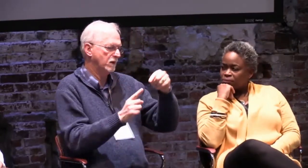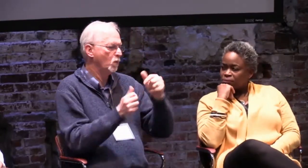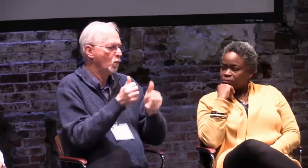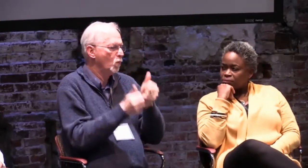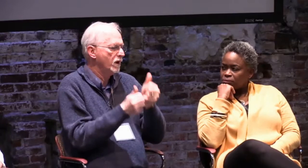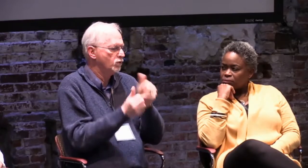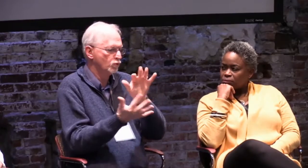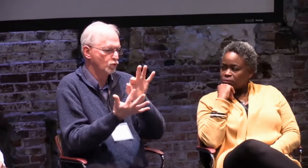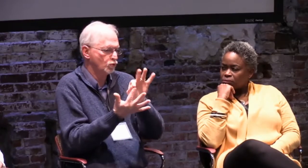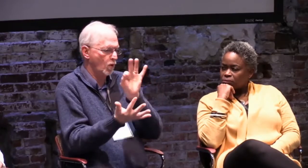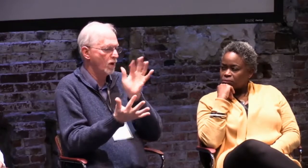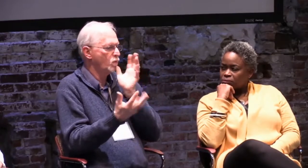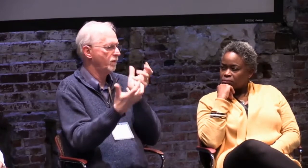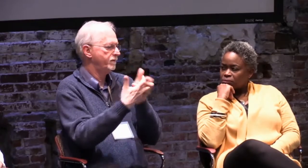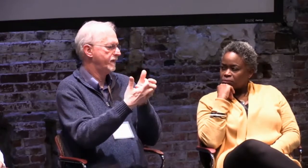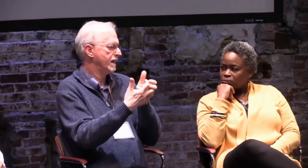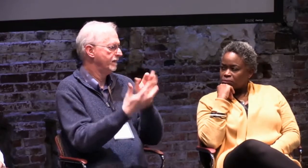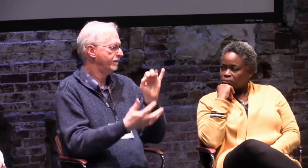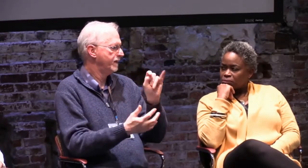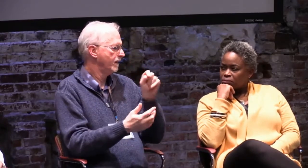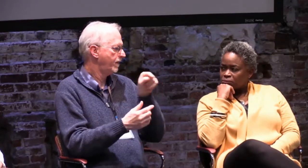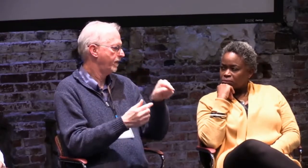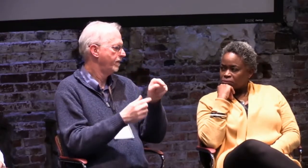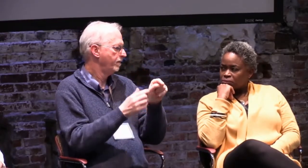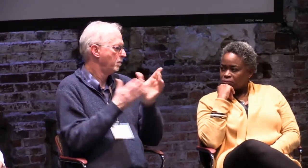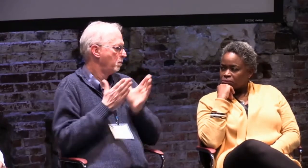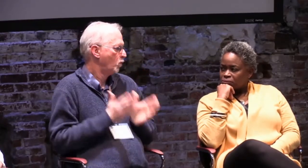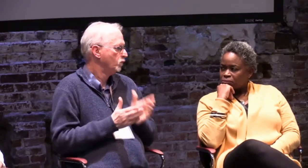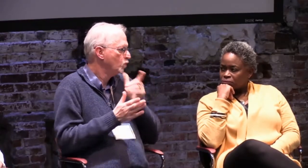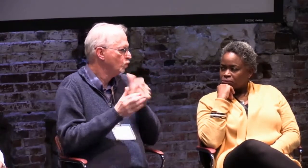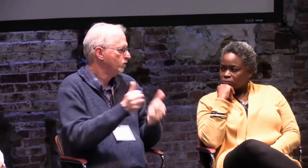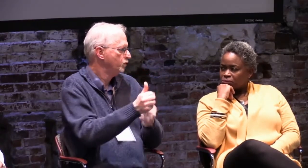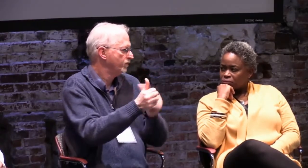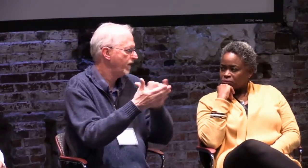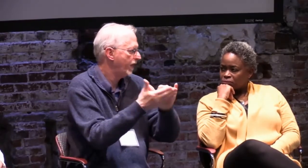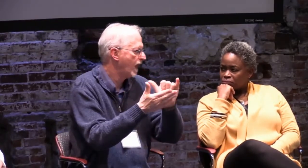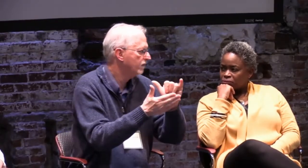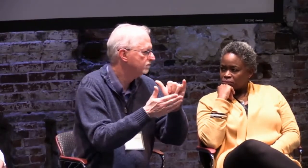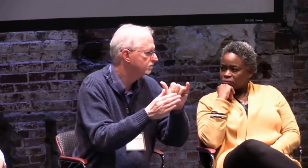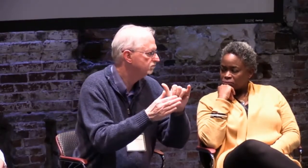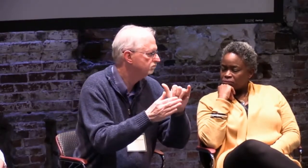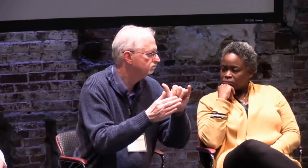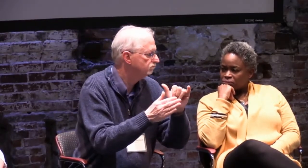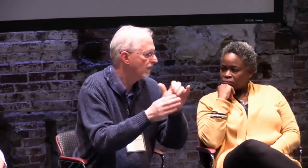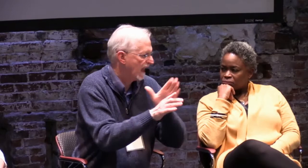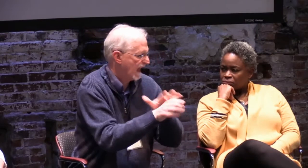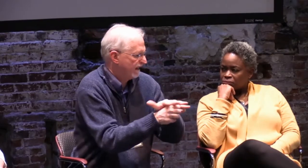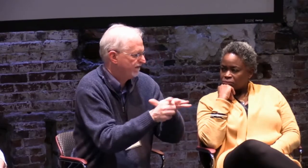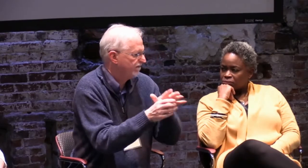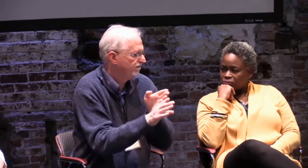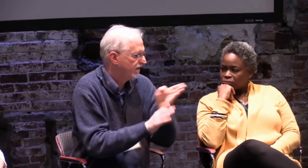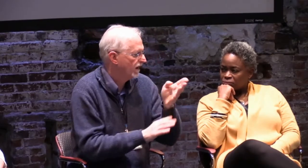And that's the key. Which choice was the best fit for that individual, to then pursue that.